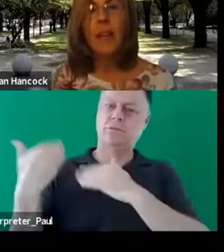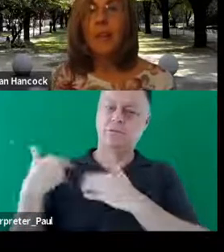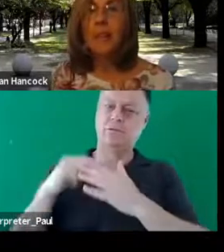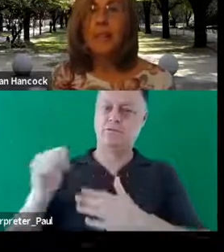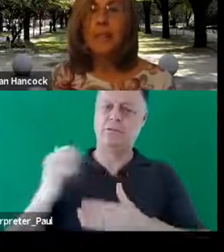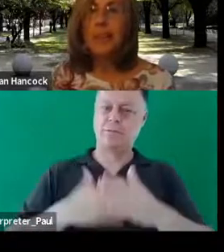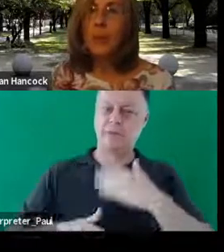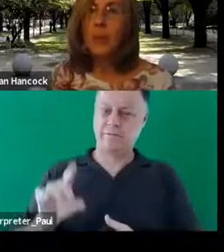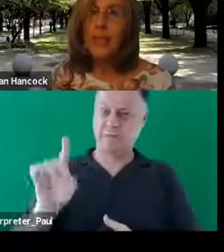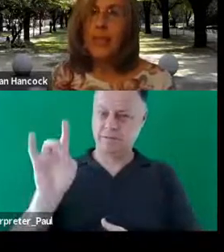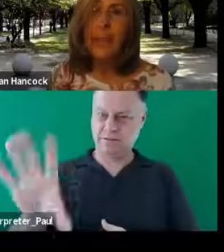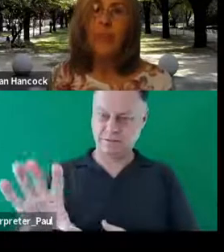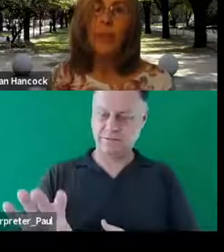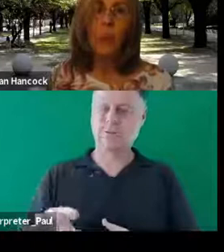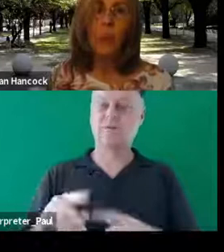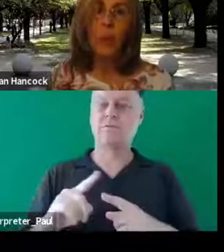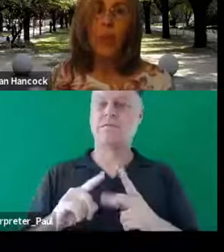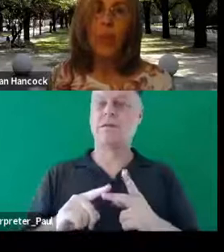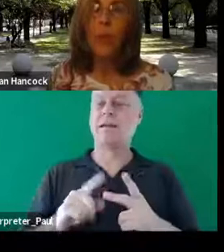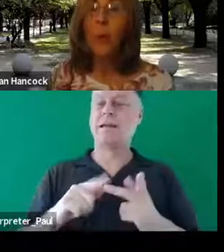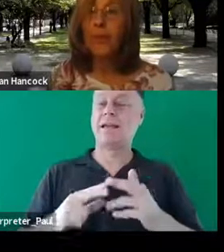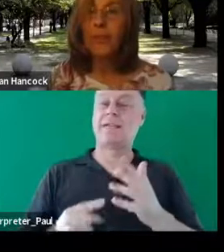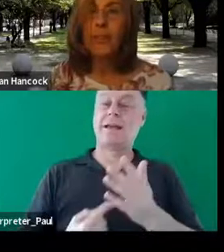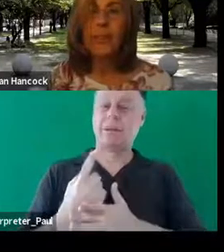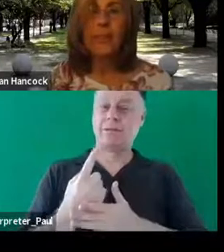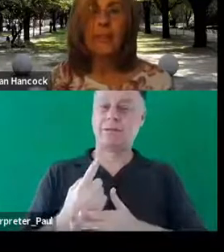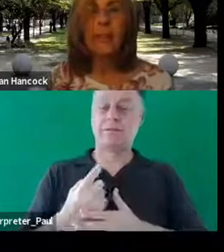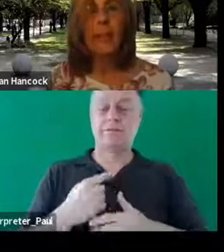and that there was a set routine of who to call when they were experiencing anxiety.